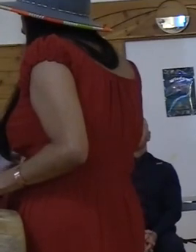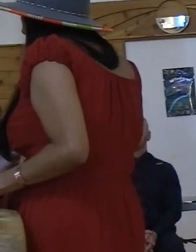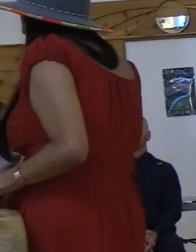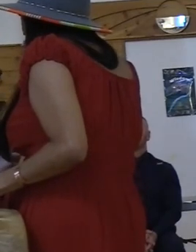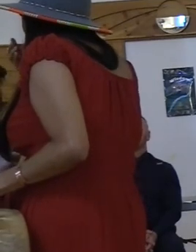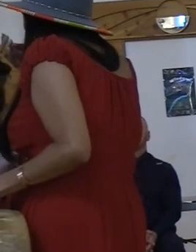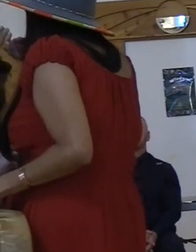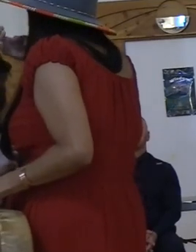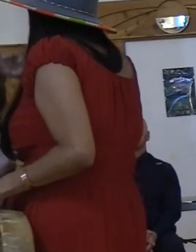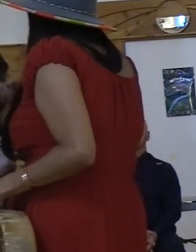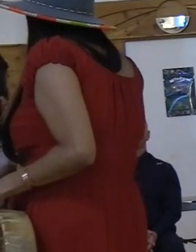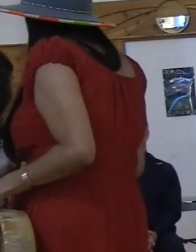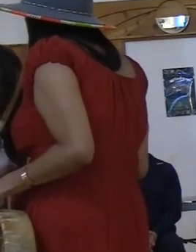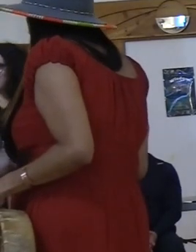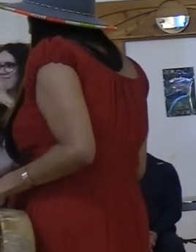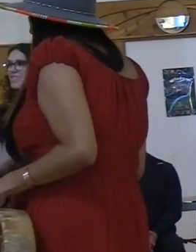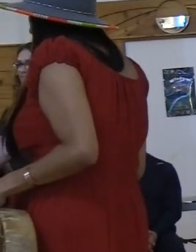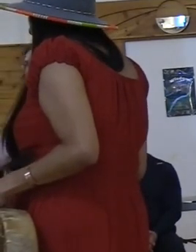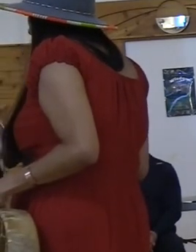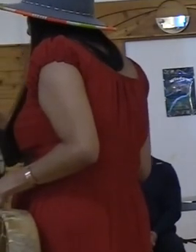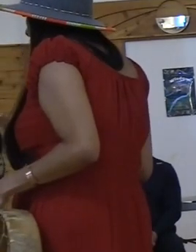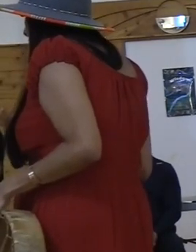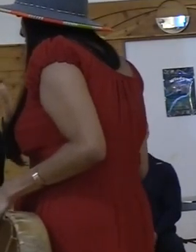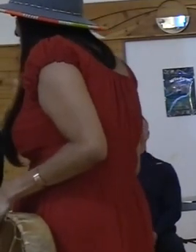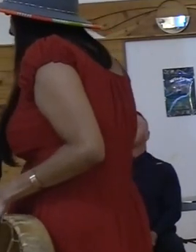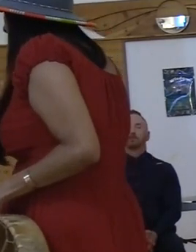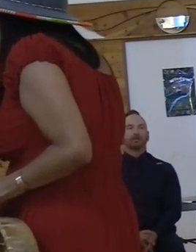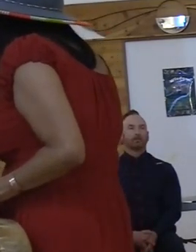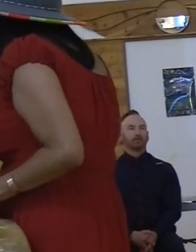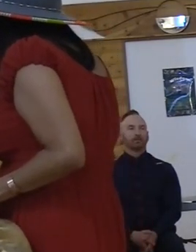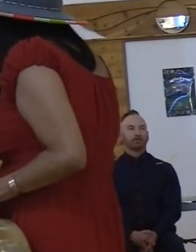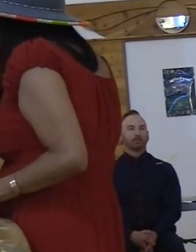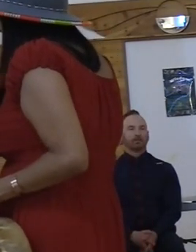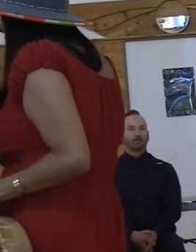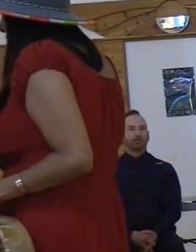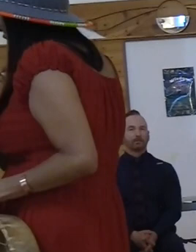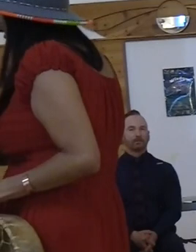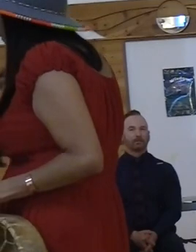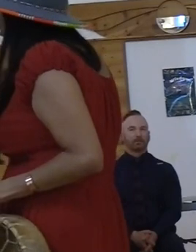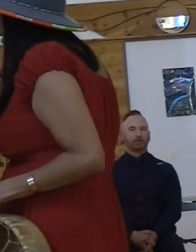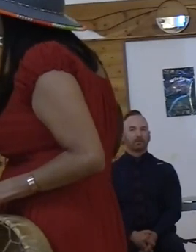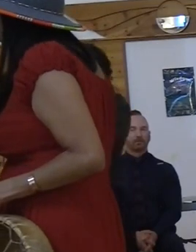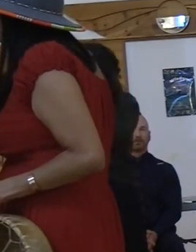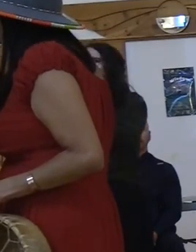to share those songs, to share who we are that loving kind generous people.